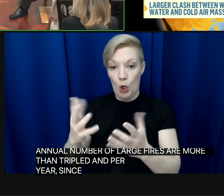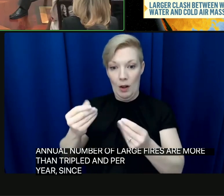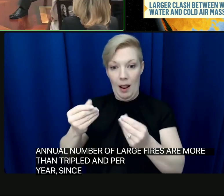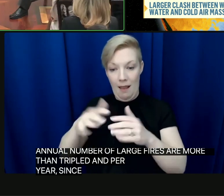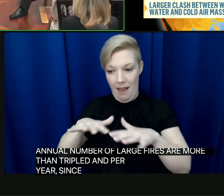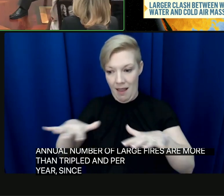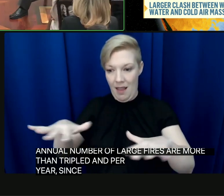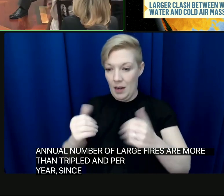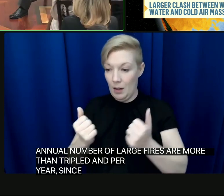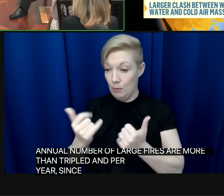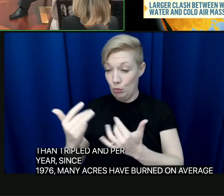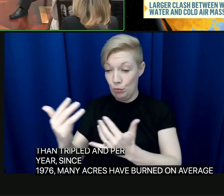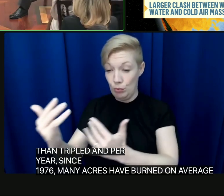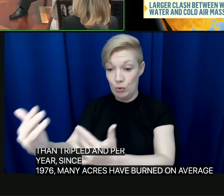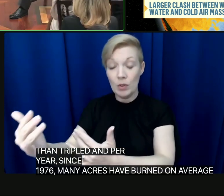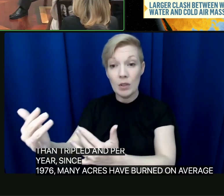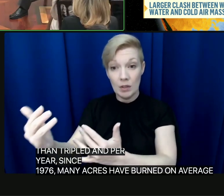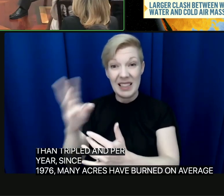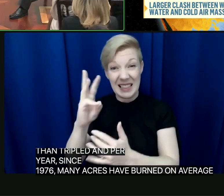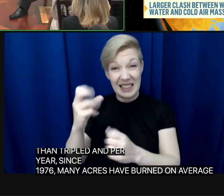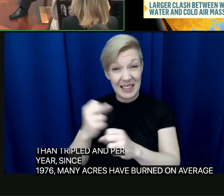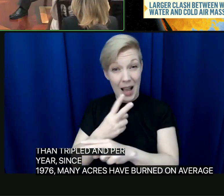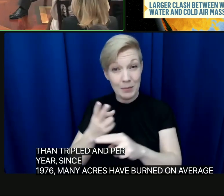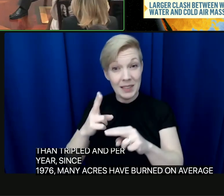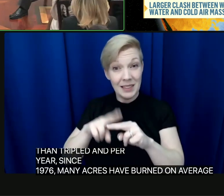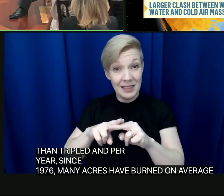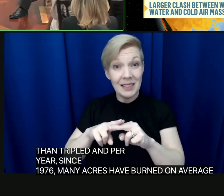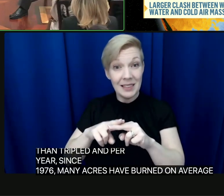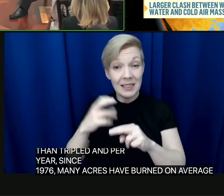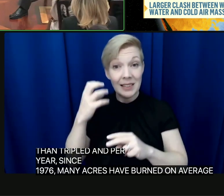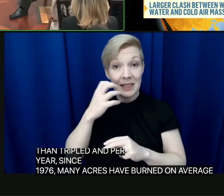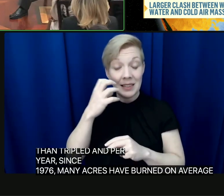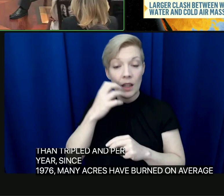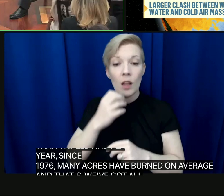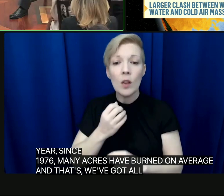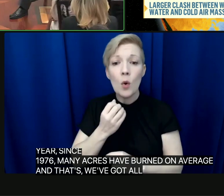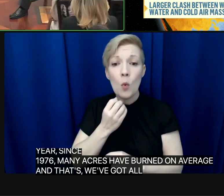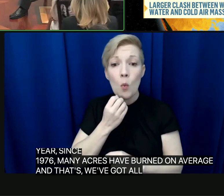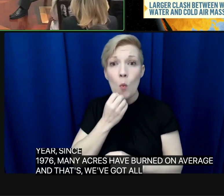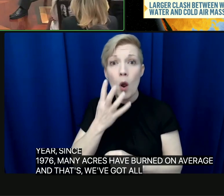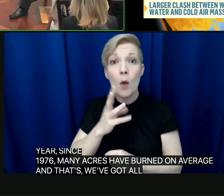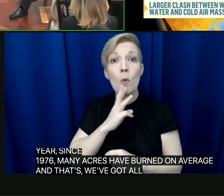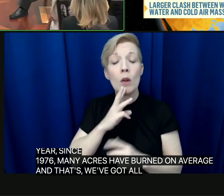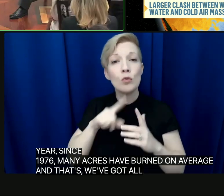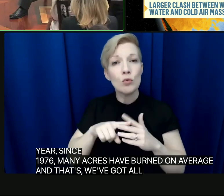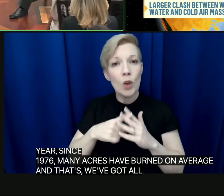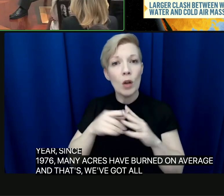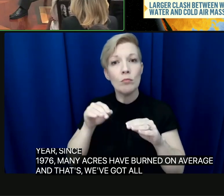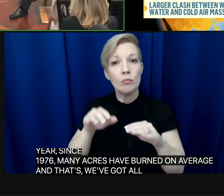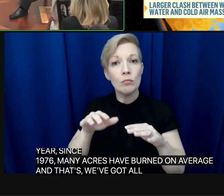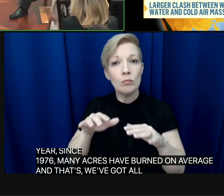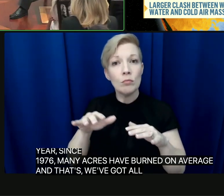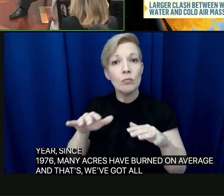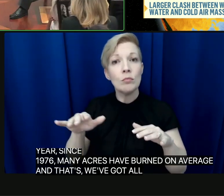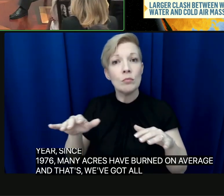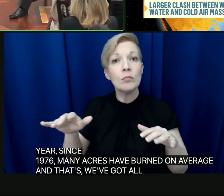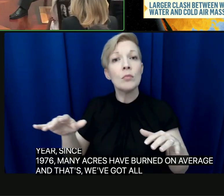this warm this warm water, the warm, warmer waters are making these massive cyclones,